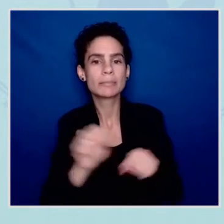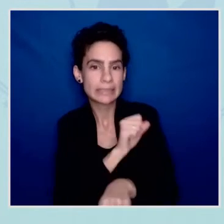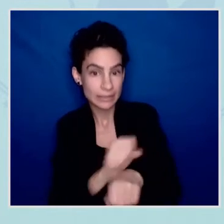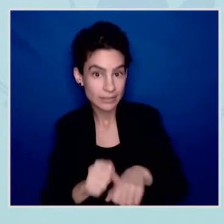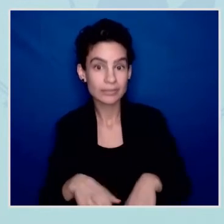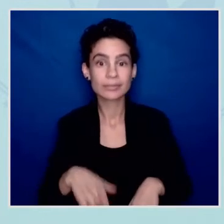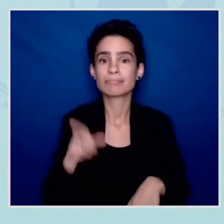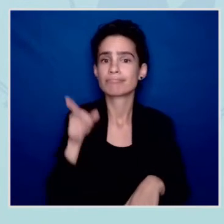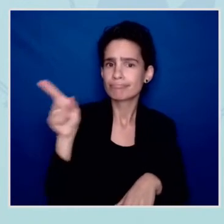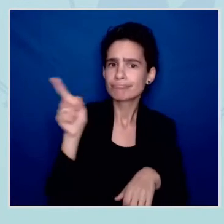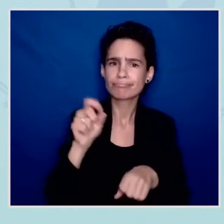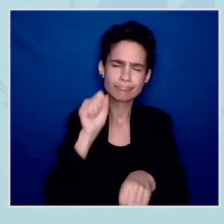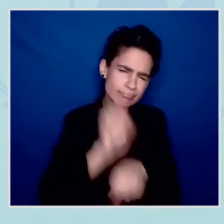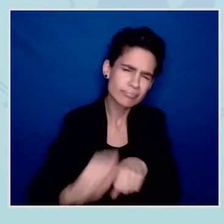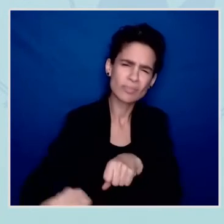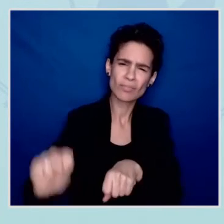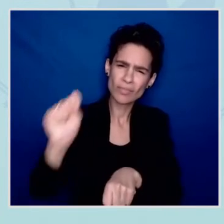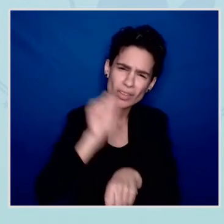SMALL BUSINESS ADMINISTRATION.